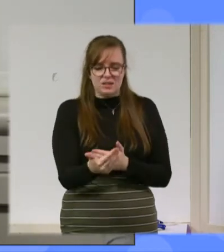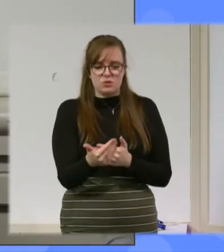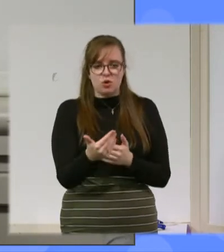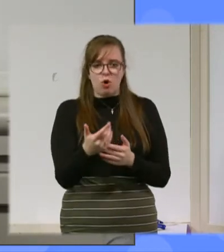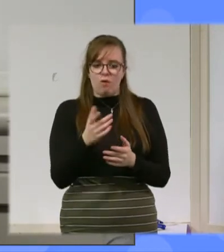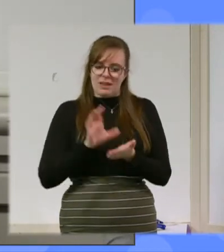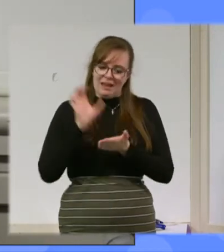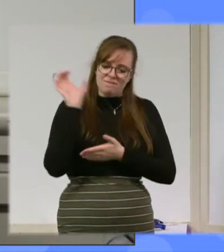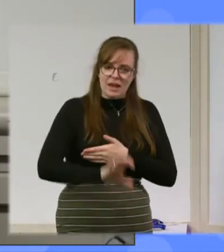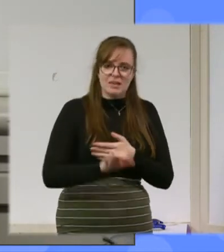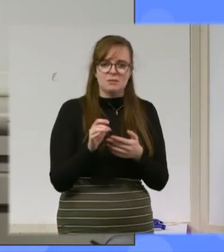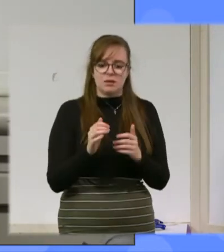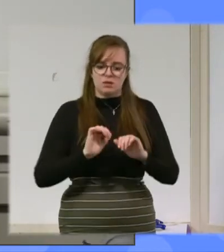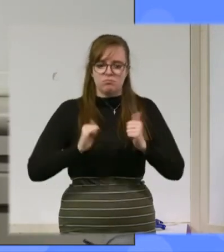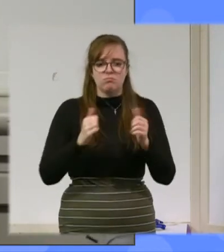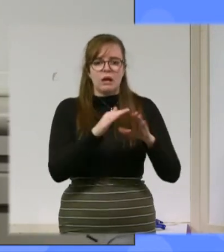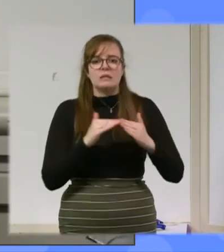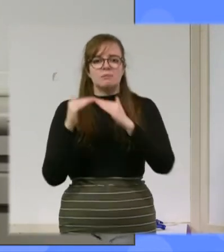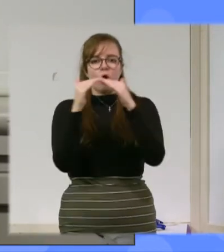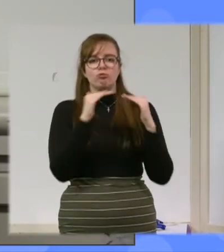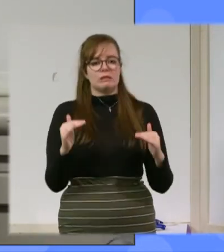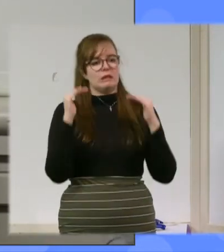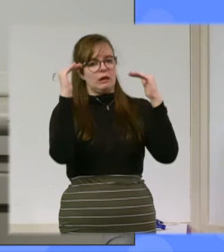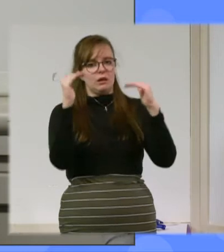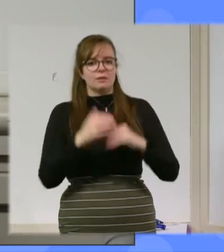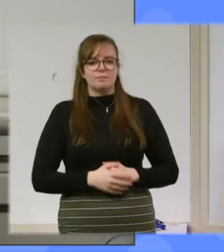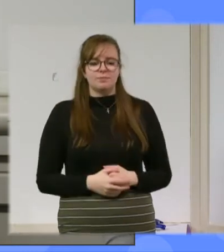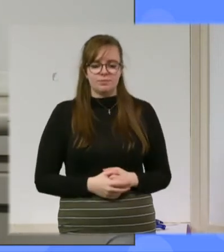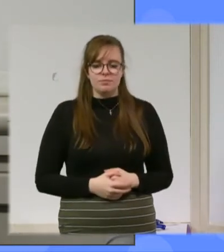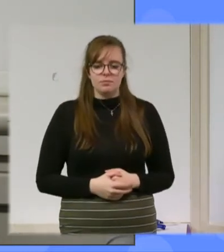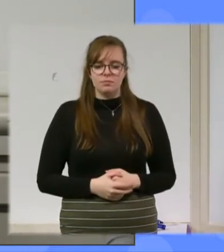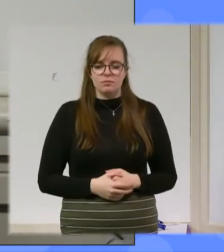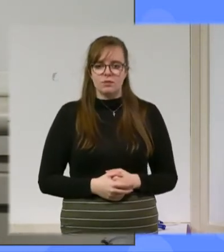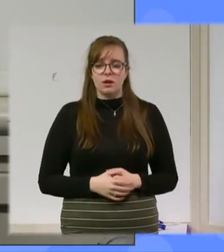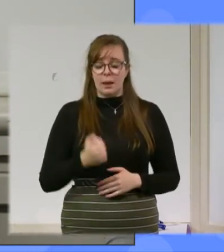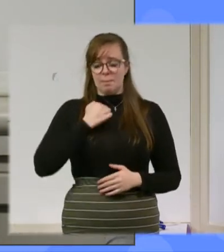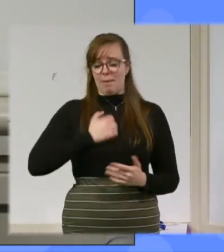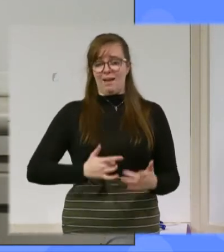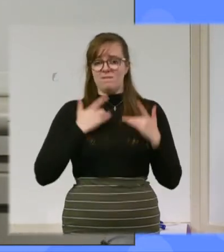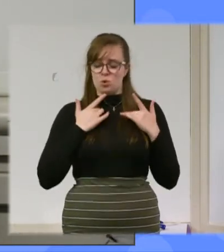and greater democracy at that level and all of that in my view needs to be built